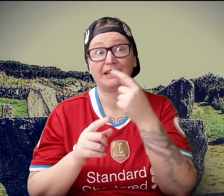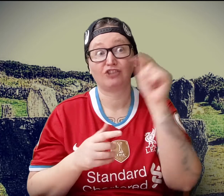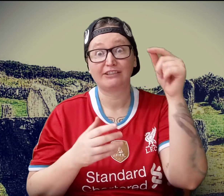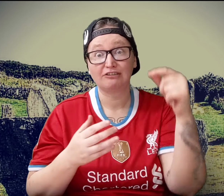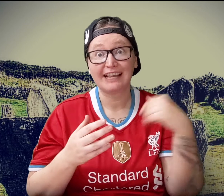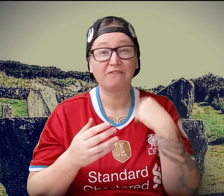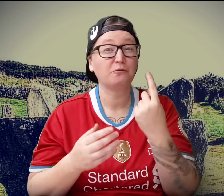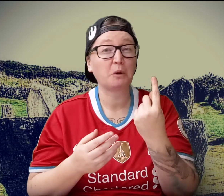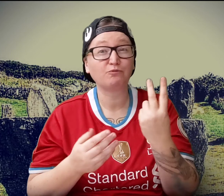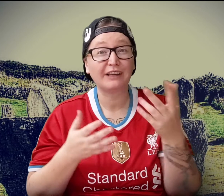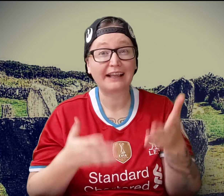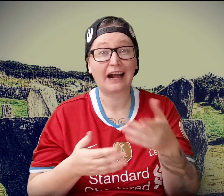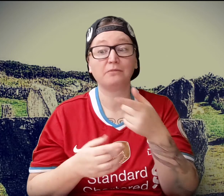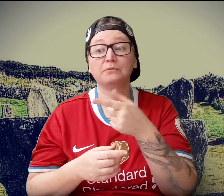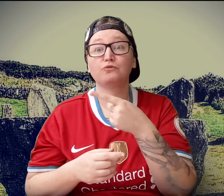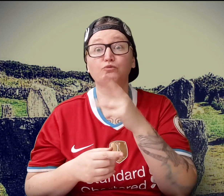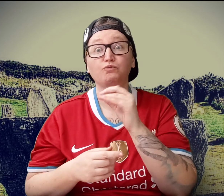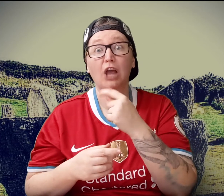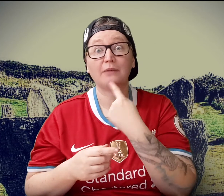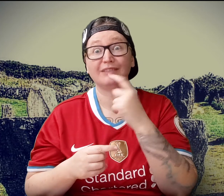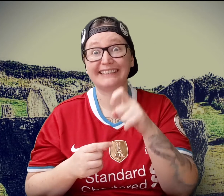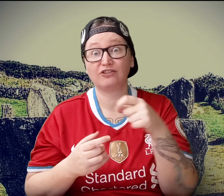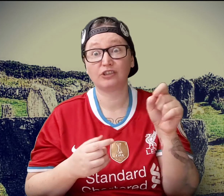manage that because sometimes you might check a lot off and then you have one or two left and